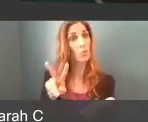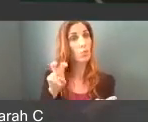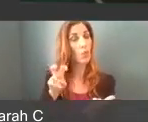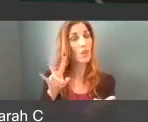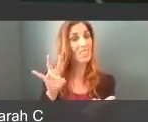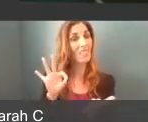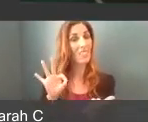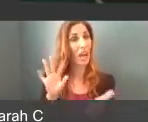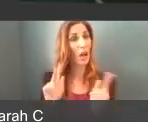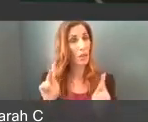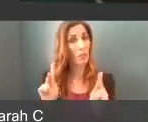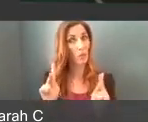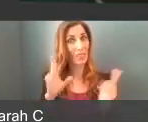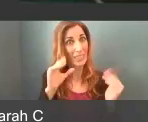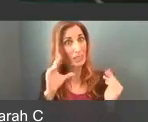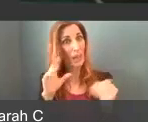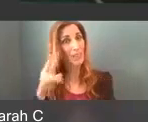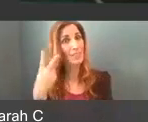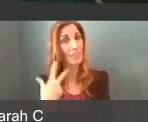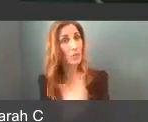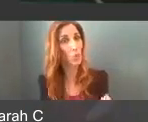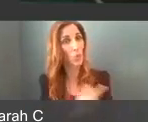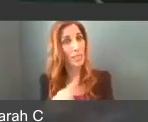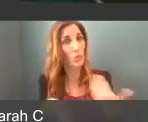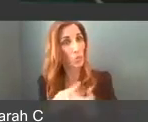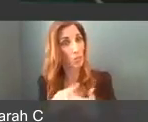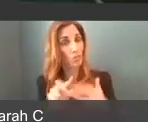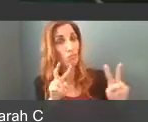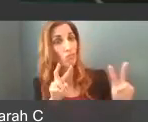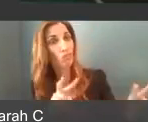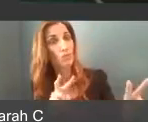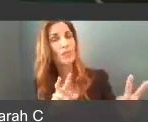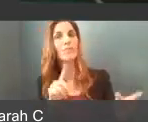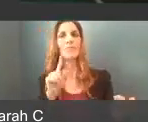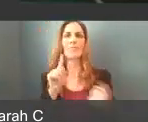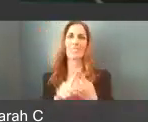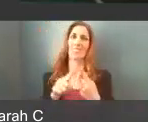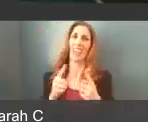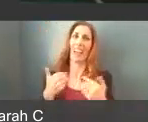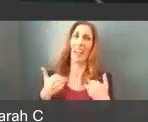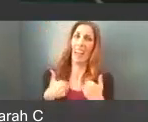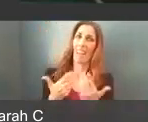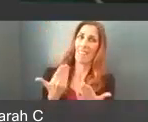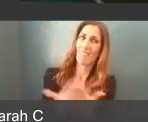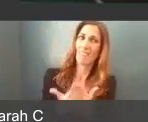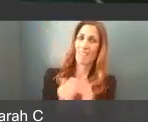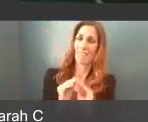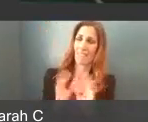expecting a second dose next week and until I have some certainty about what we're actually receiving,